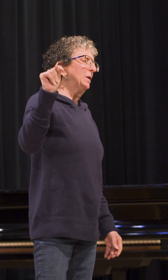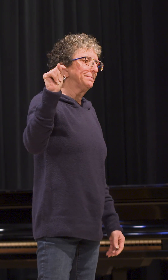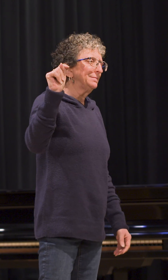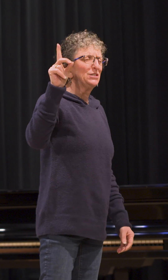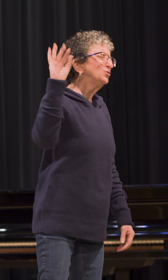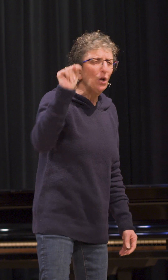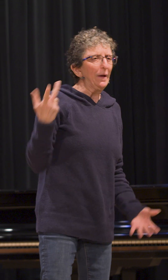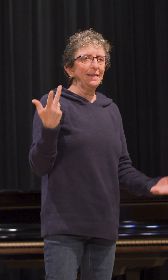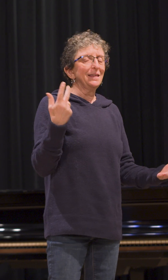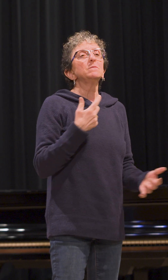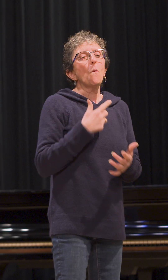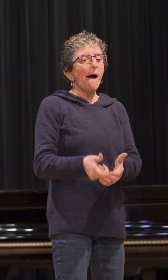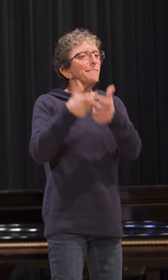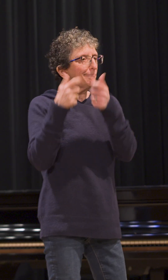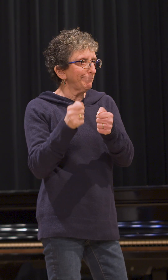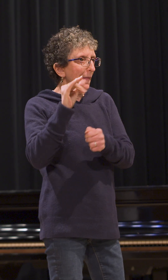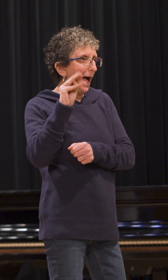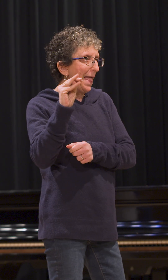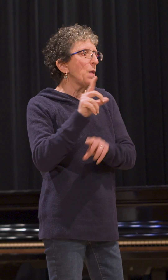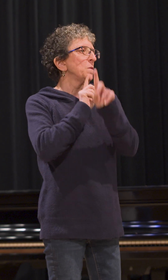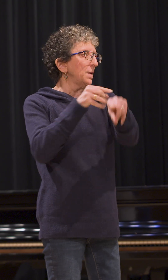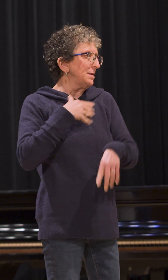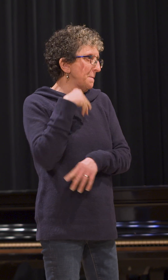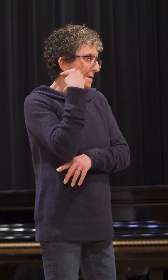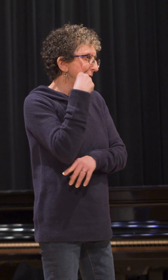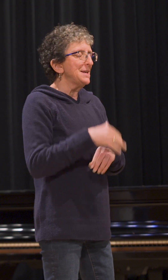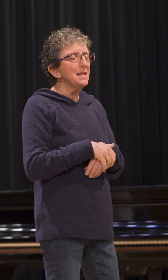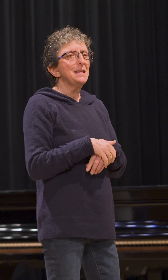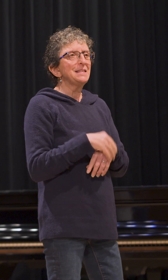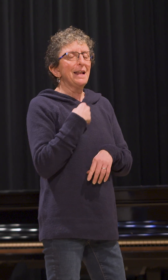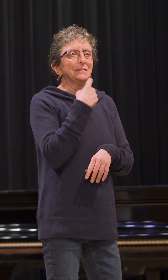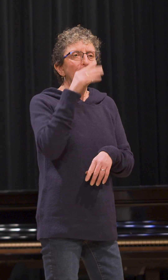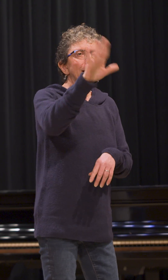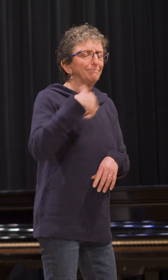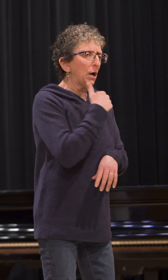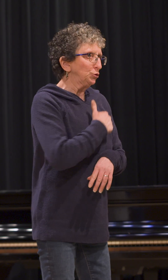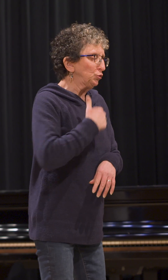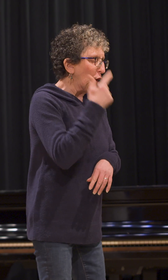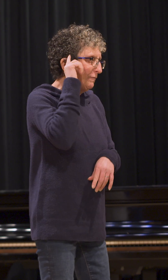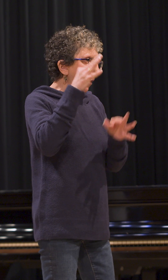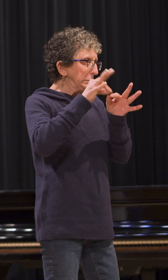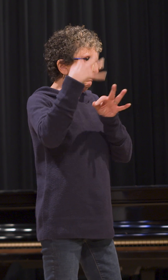Should I not? Should I reach back out? Yeah. So, I finally responded to my niece and I said